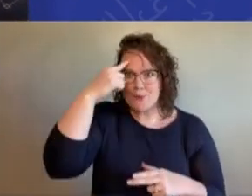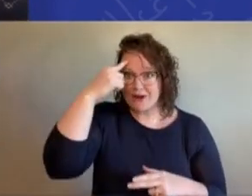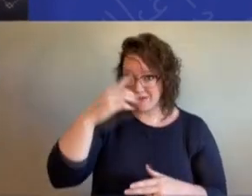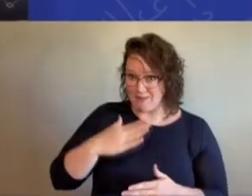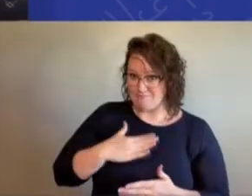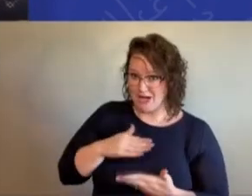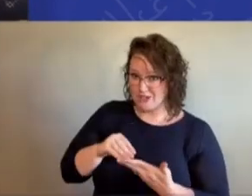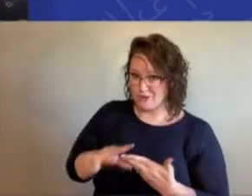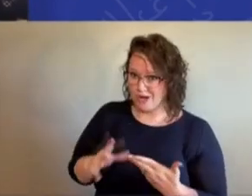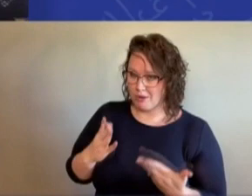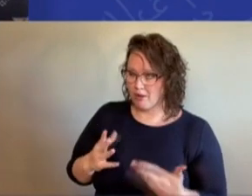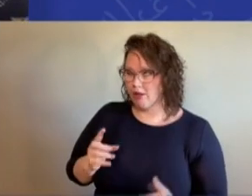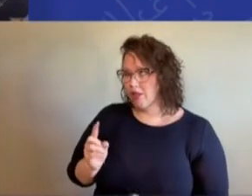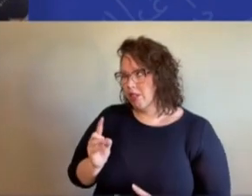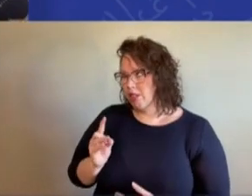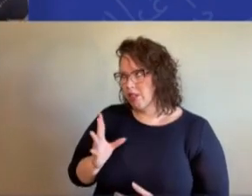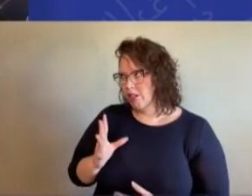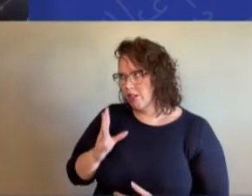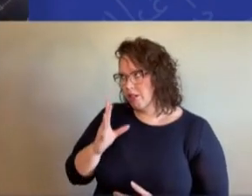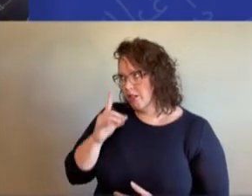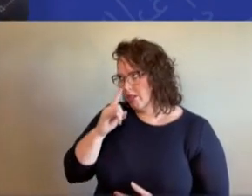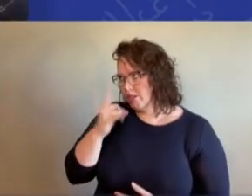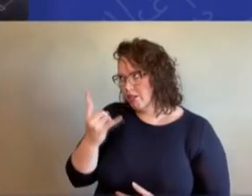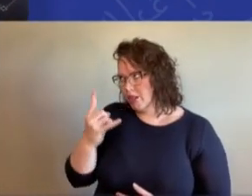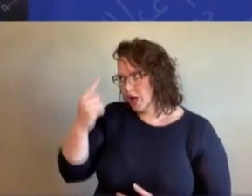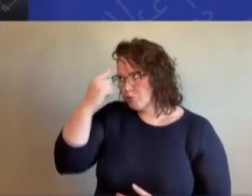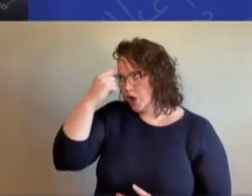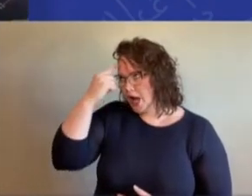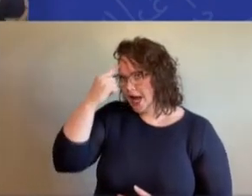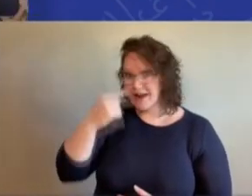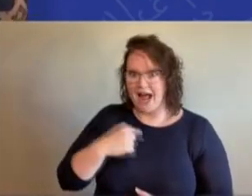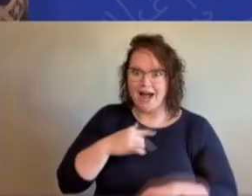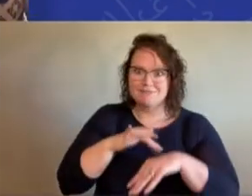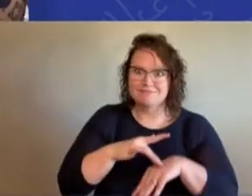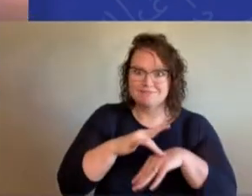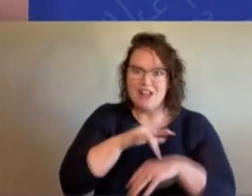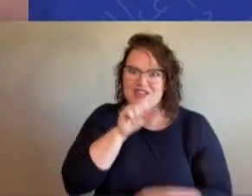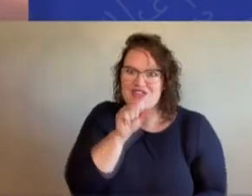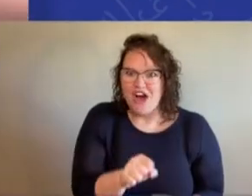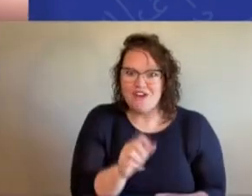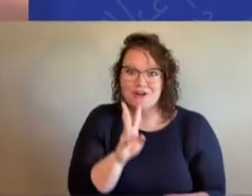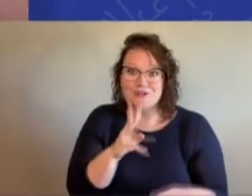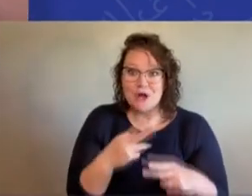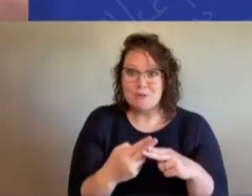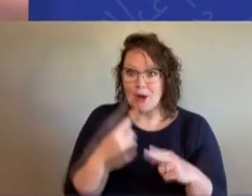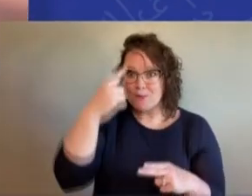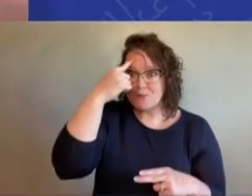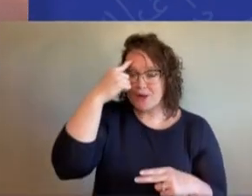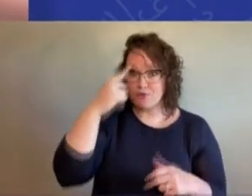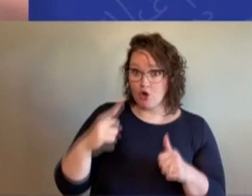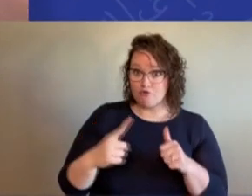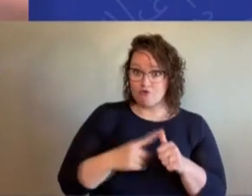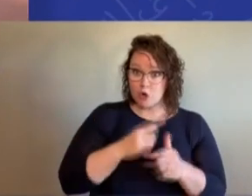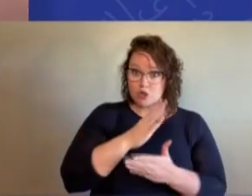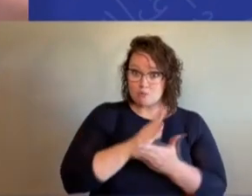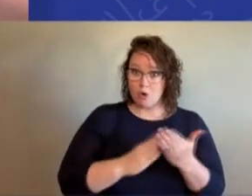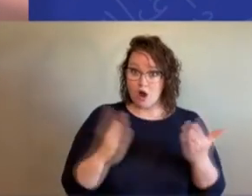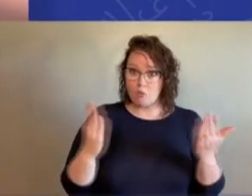I have my brained puppet. I love to teach about the bring. My kids probably get tired of me